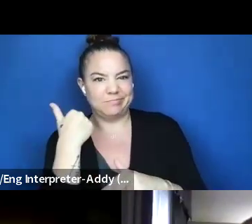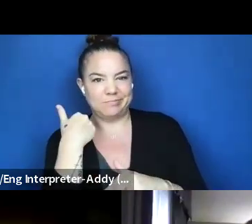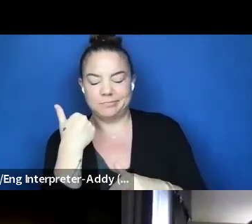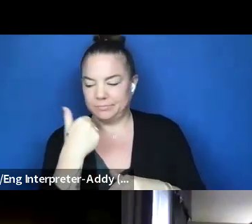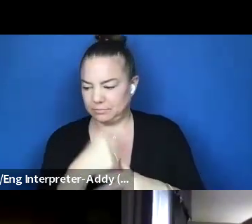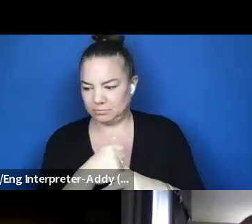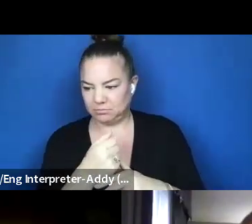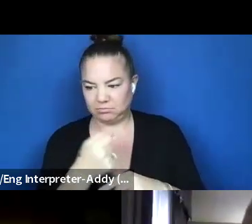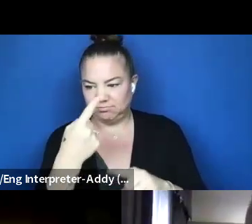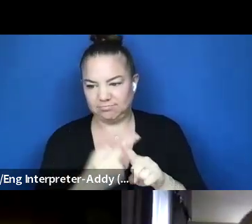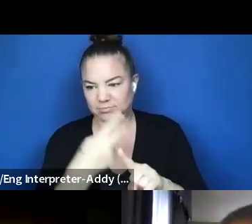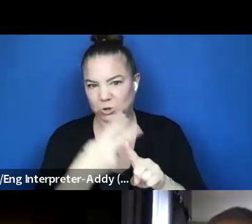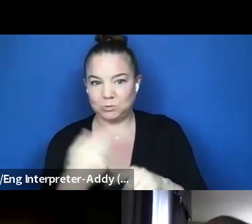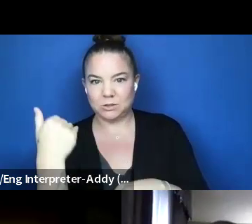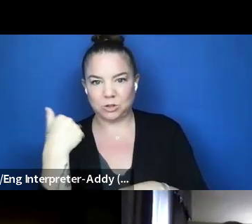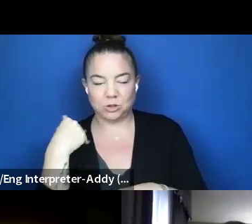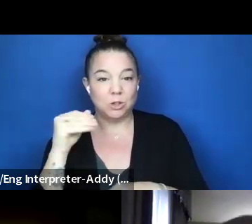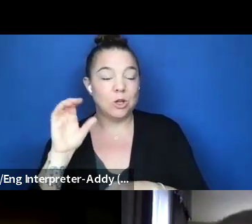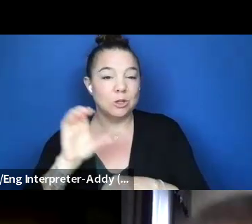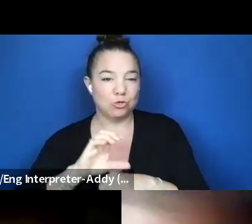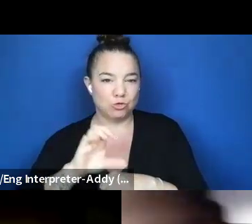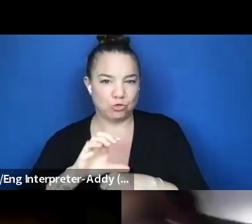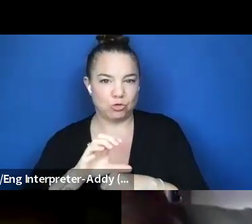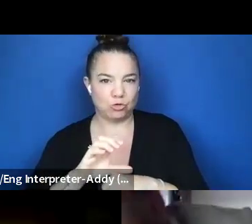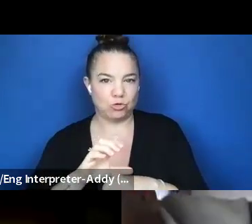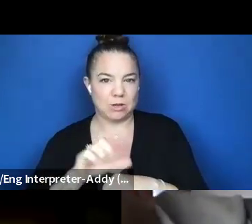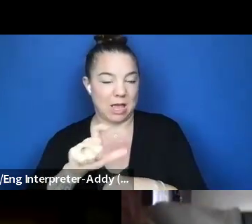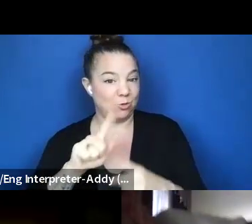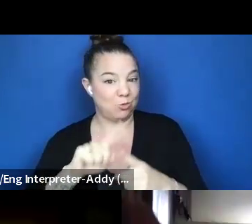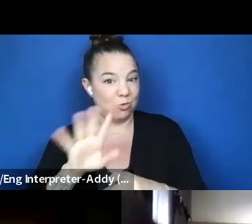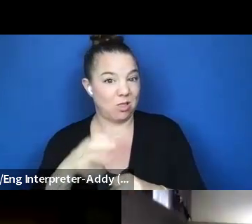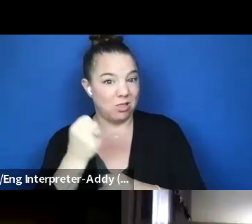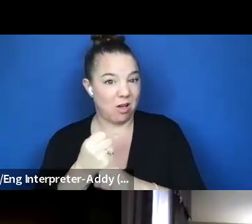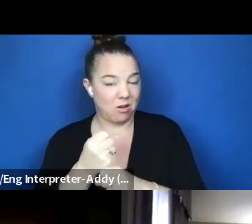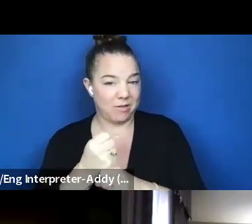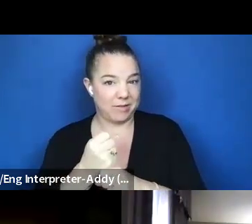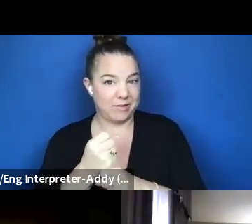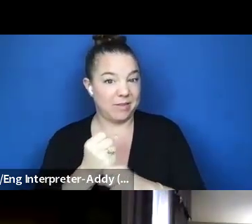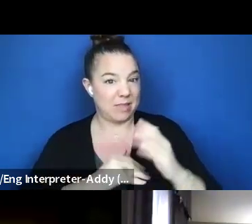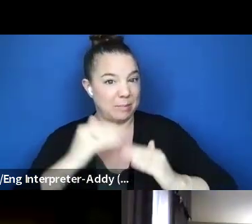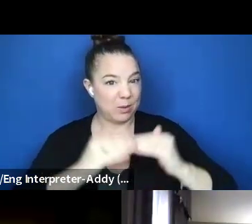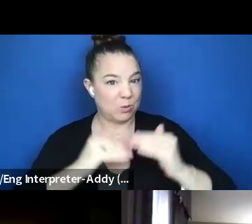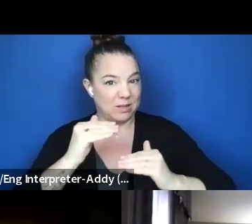Adeleigh Belyeu: couple of months, and the church has had to Adeleigh Belyeu: lockdown parts of the facility, and so